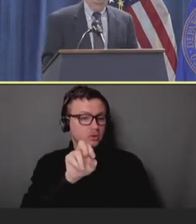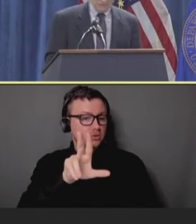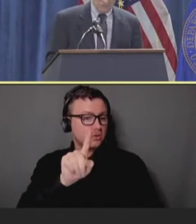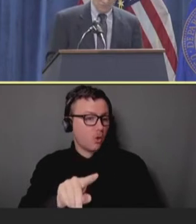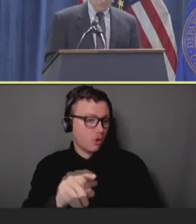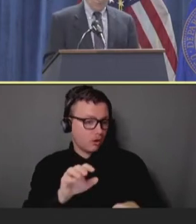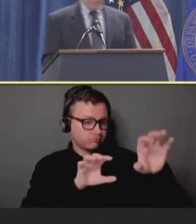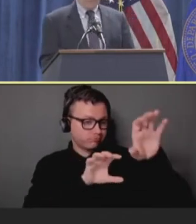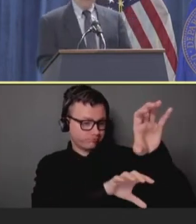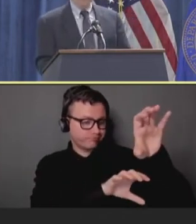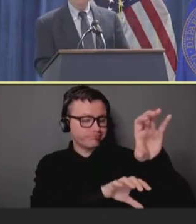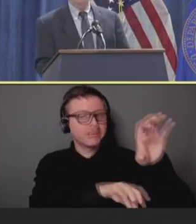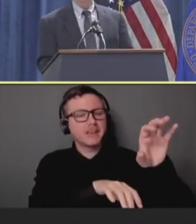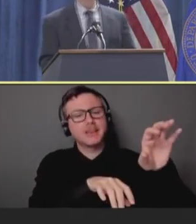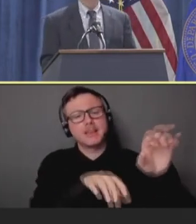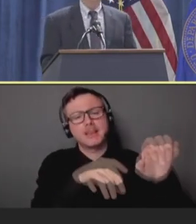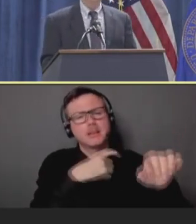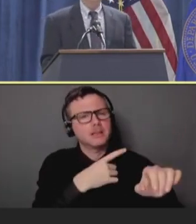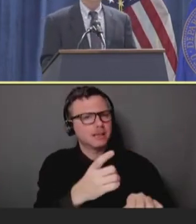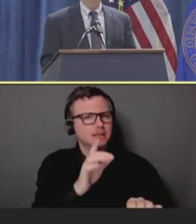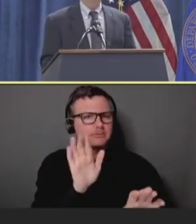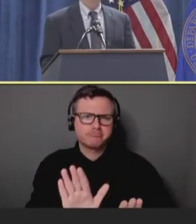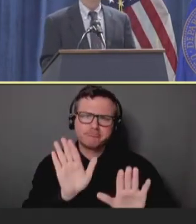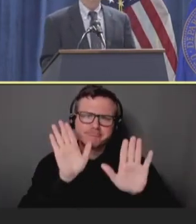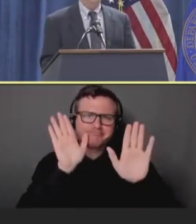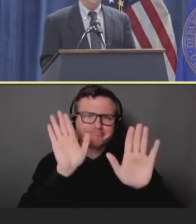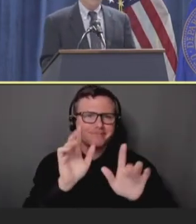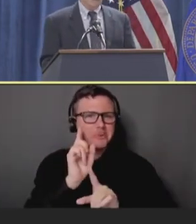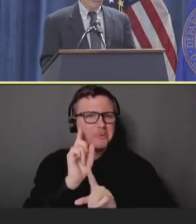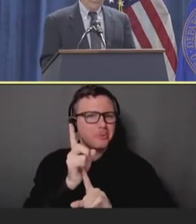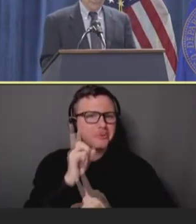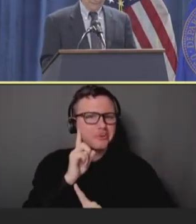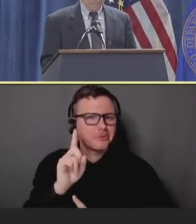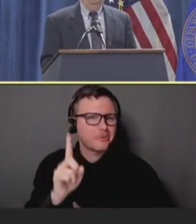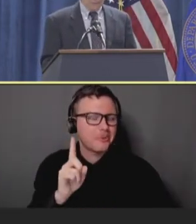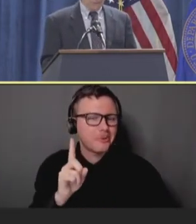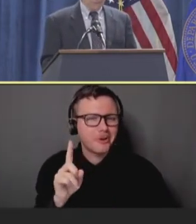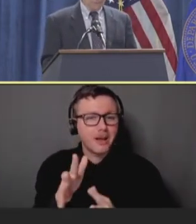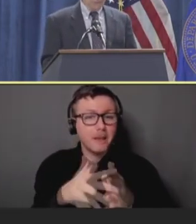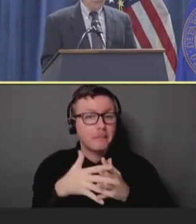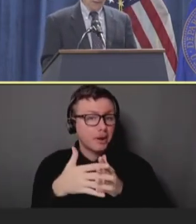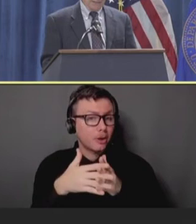This was one of the great moments in American medical science.